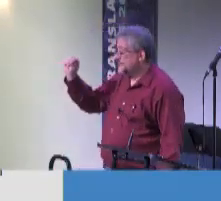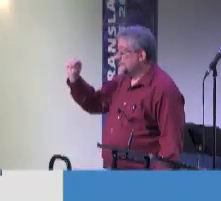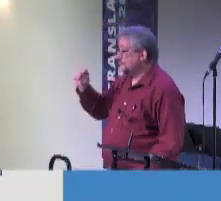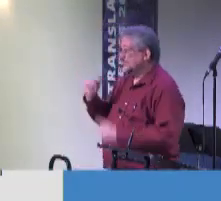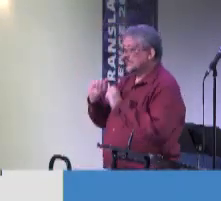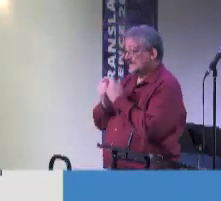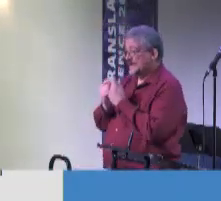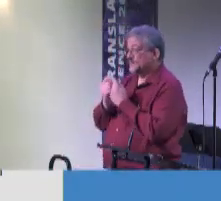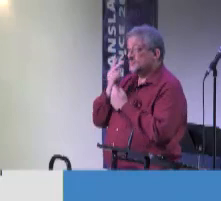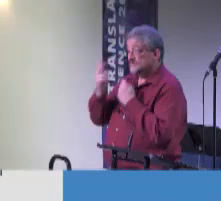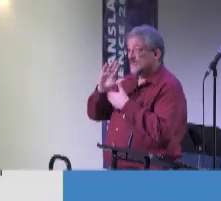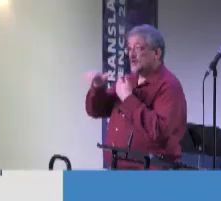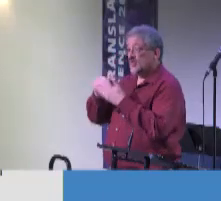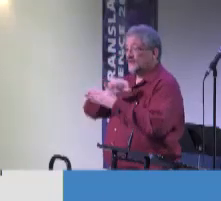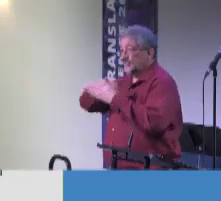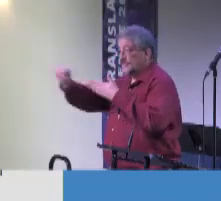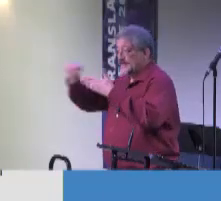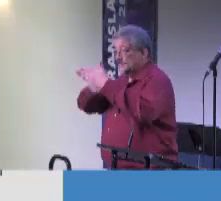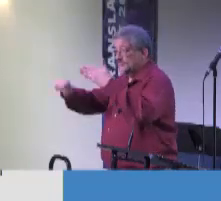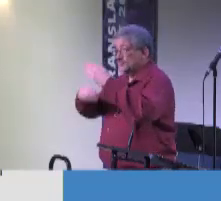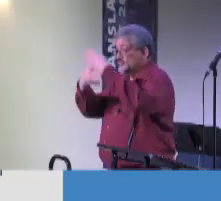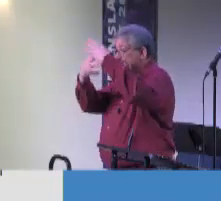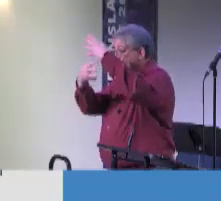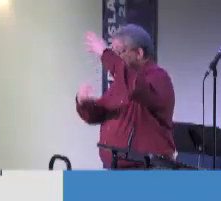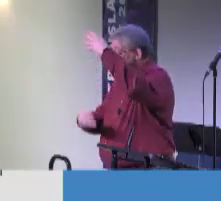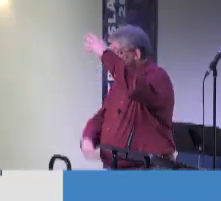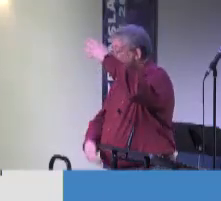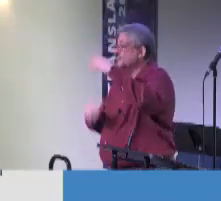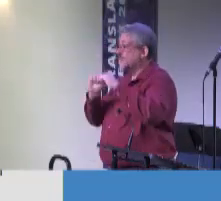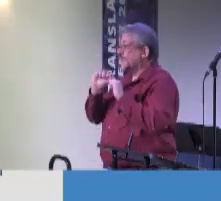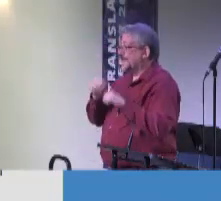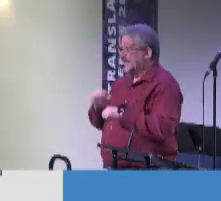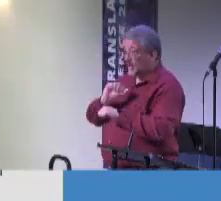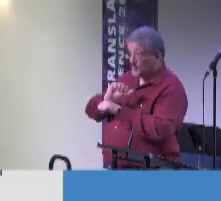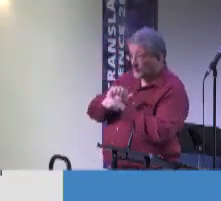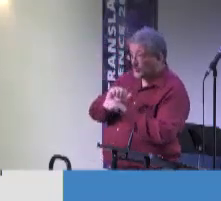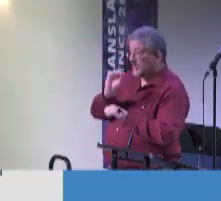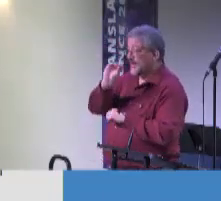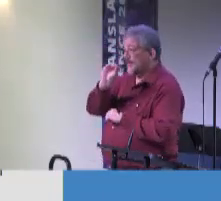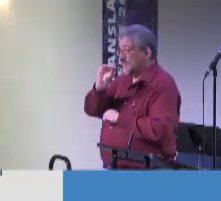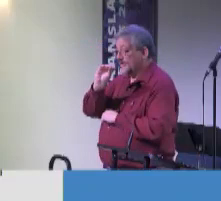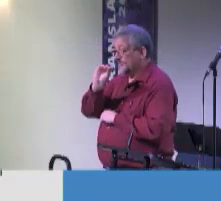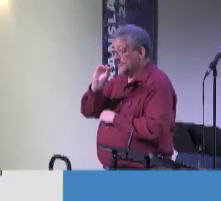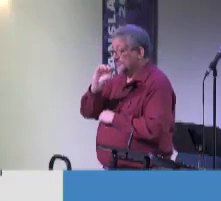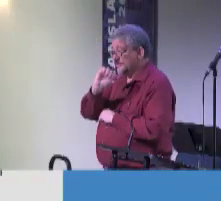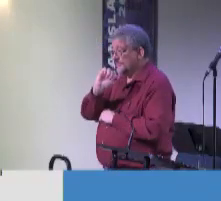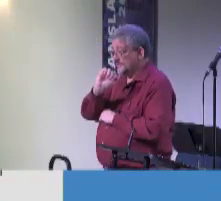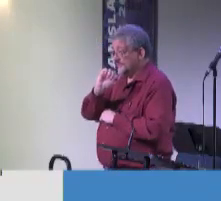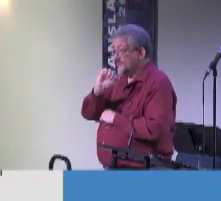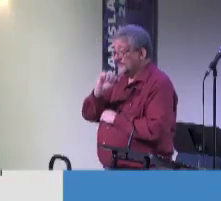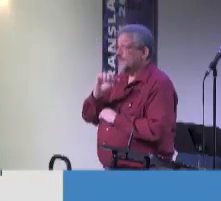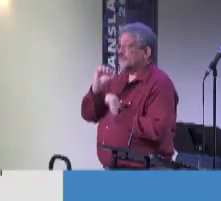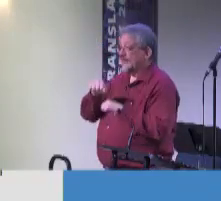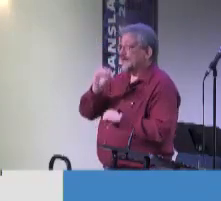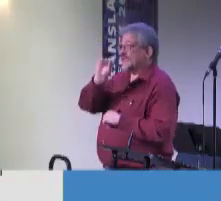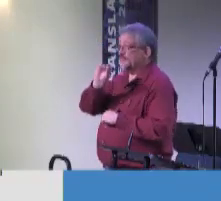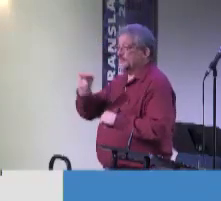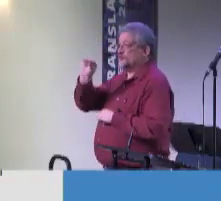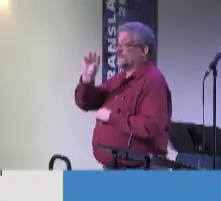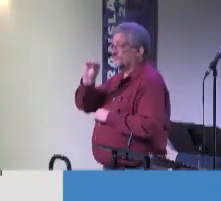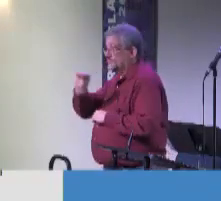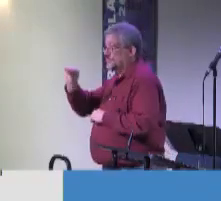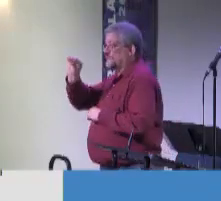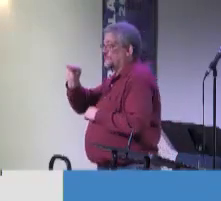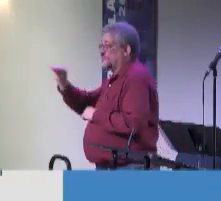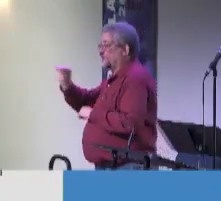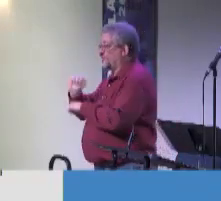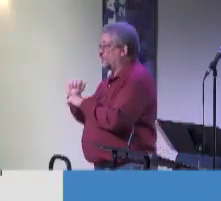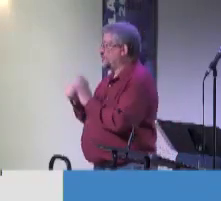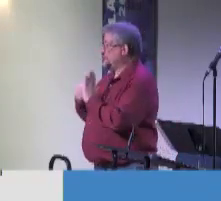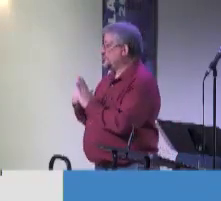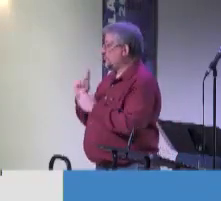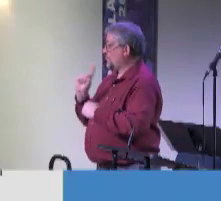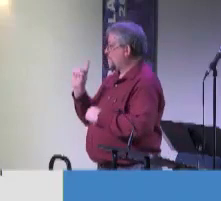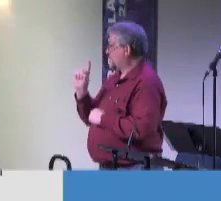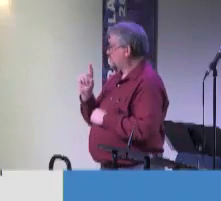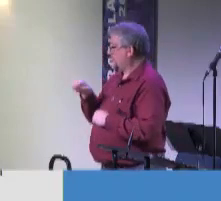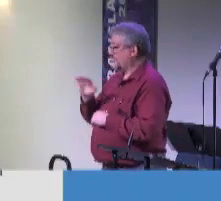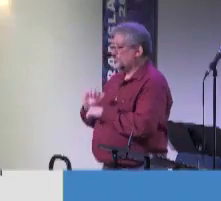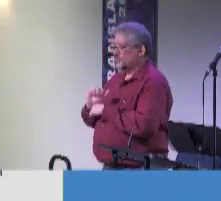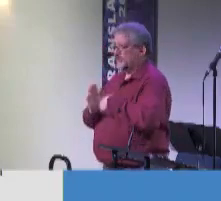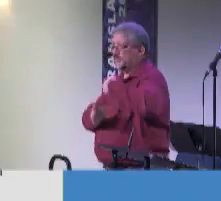This is utilizing the platform, Can band. And it is that style aboard and it allows the team members to move the tasks.